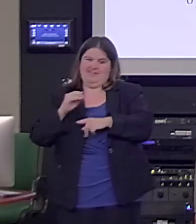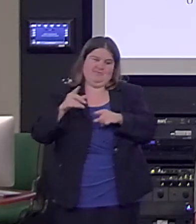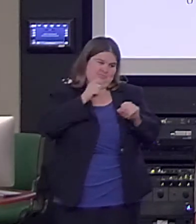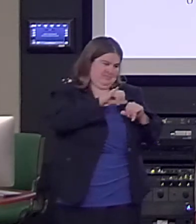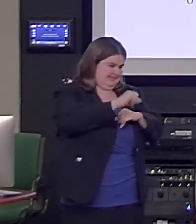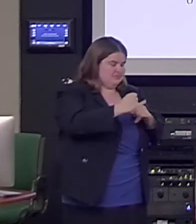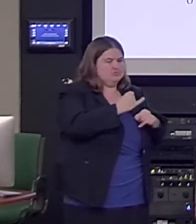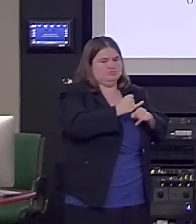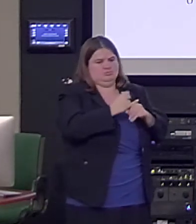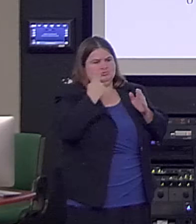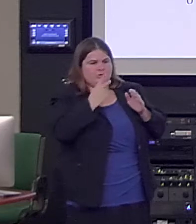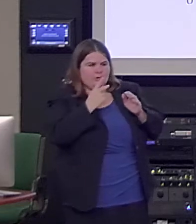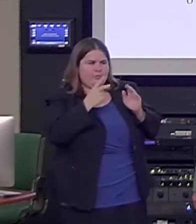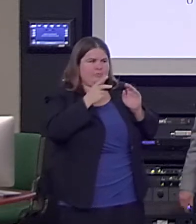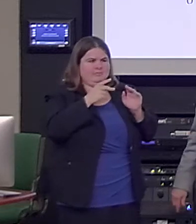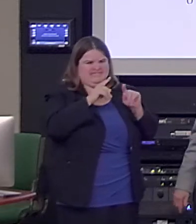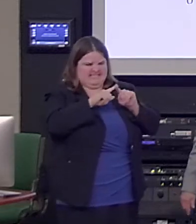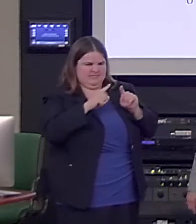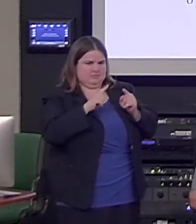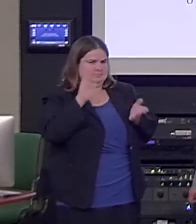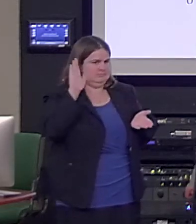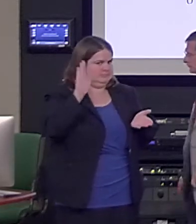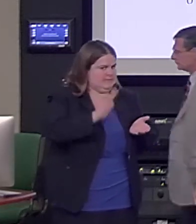this blunted response. But wait.